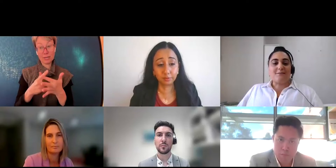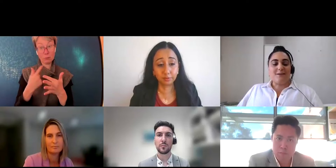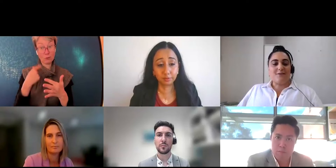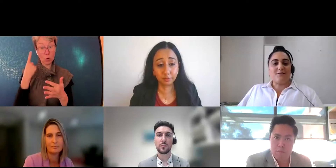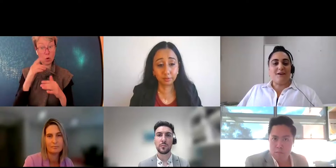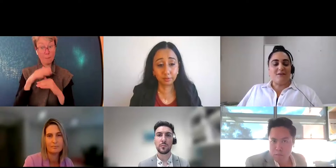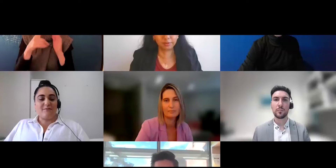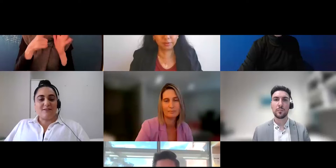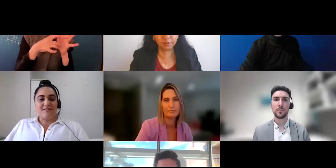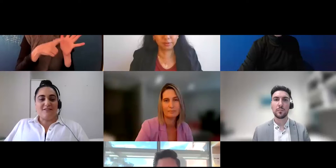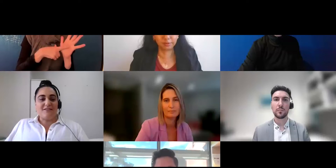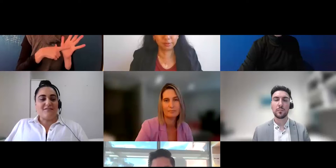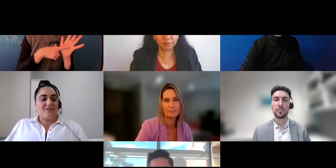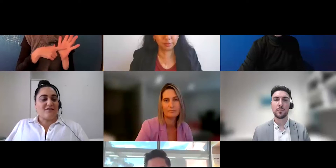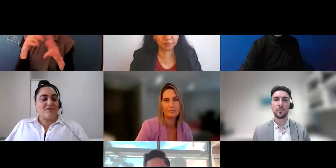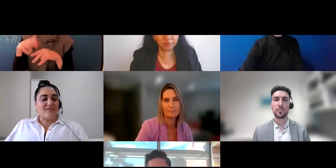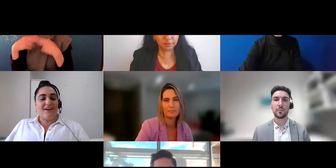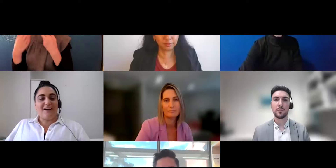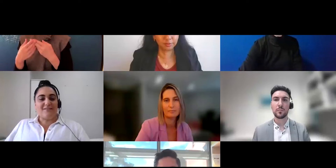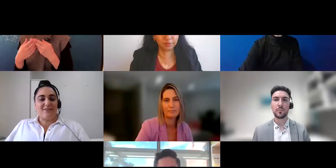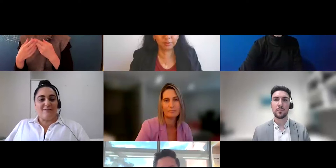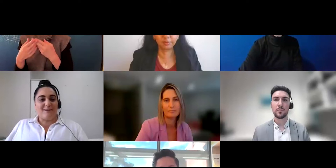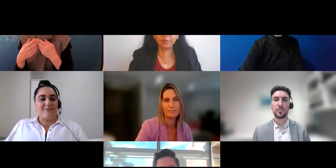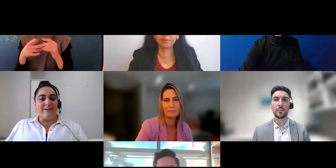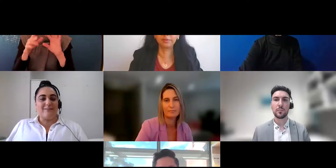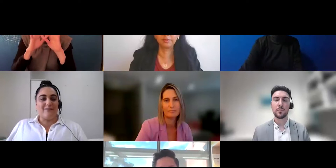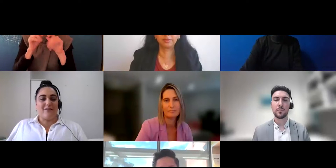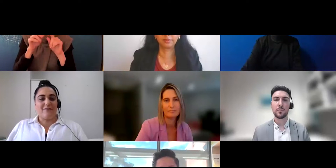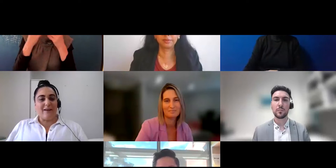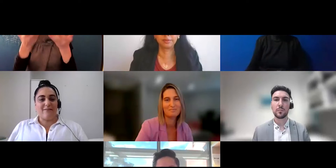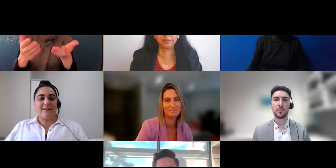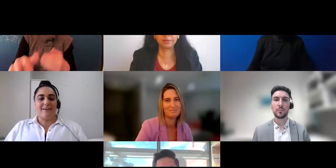as you I think you mentioned in your intros often how I describe it as well so you've got family